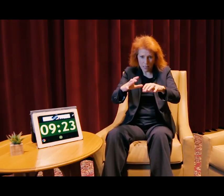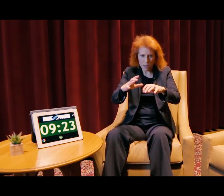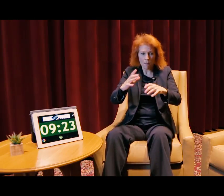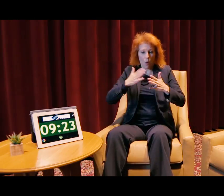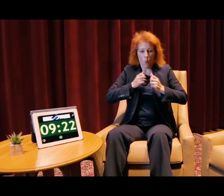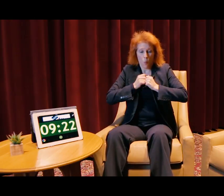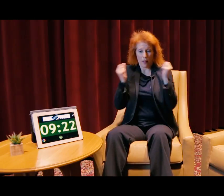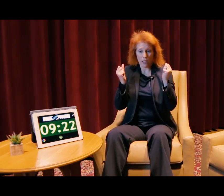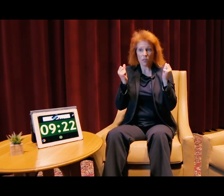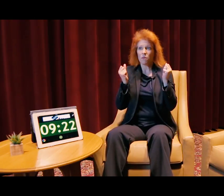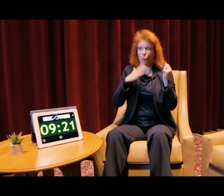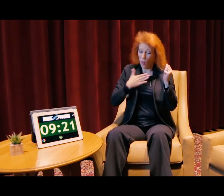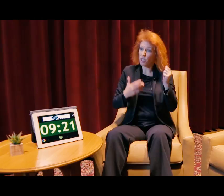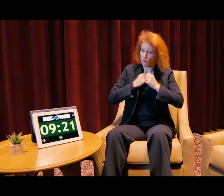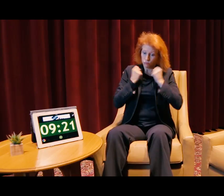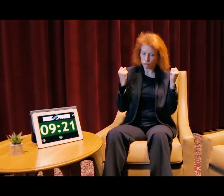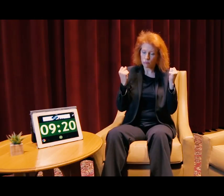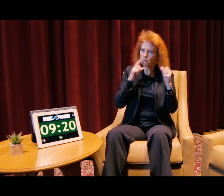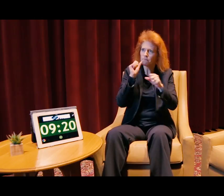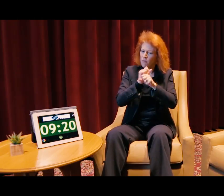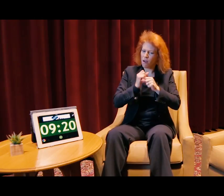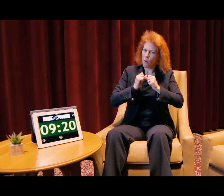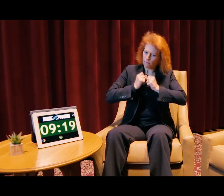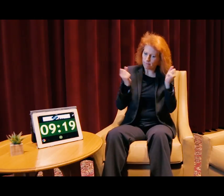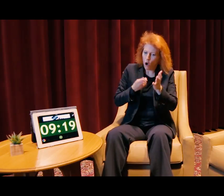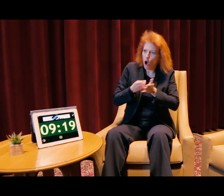to be vulnerable, really vulnerable, and to allow me